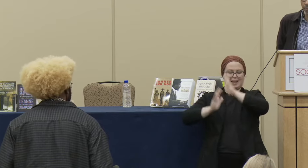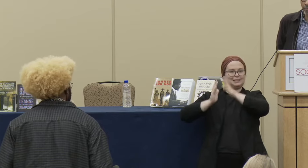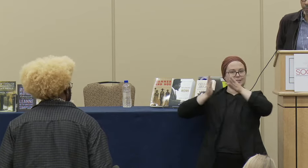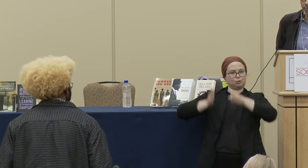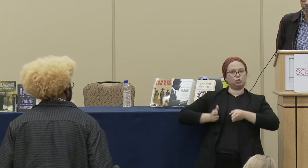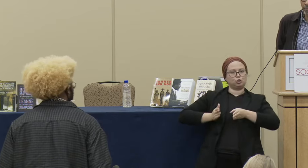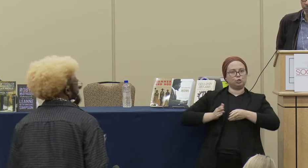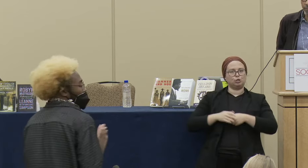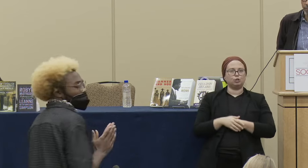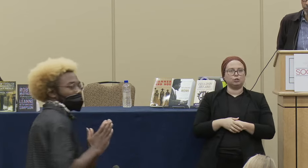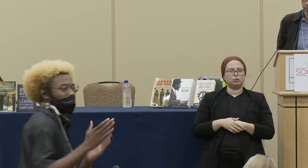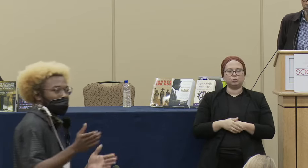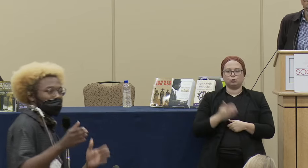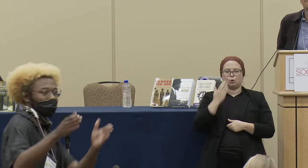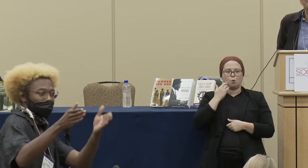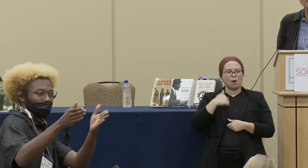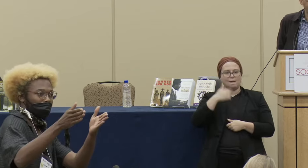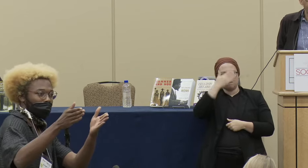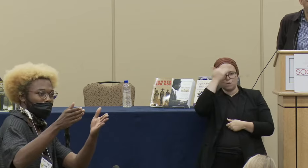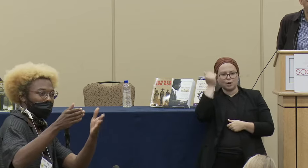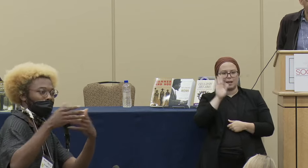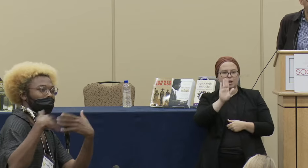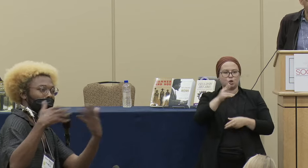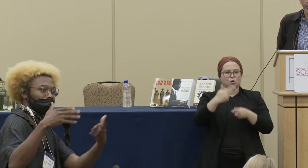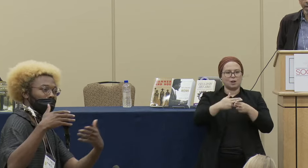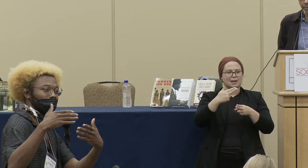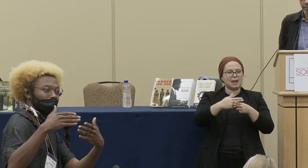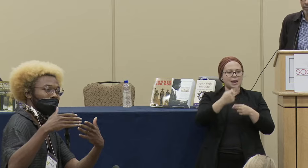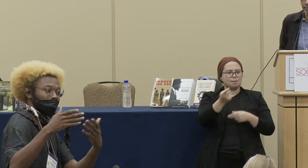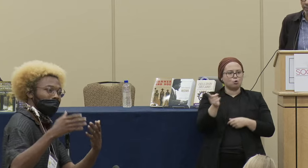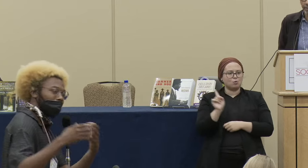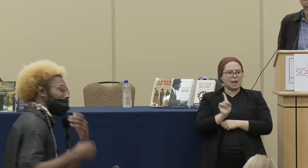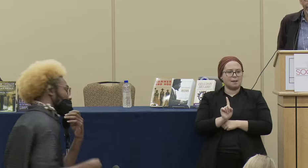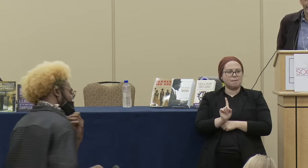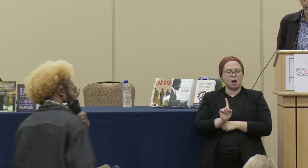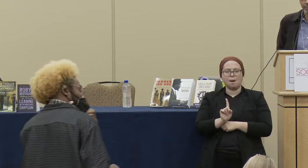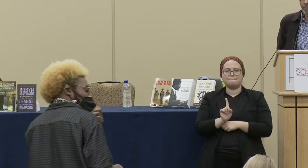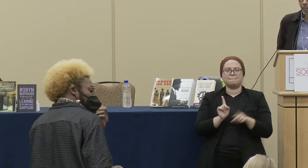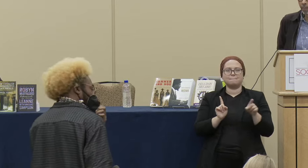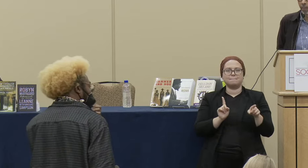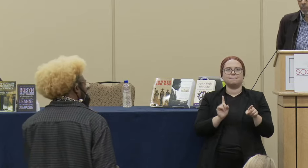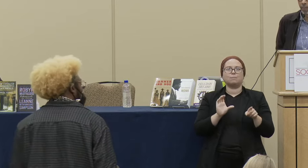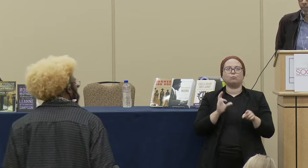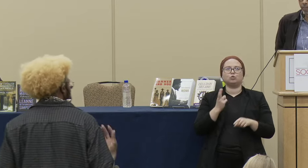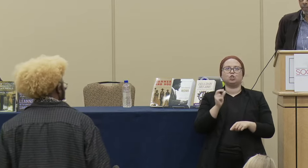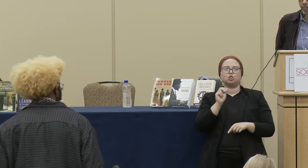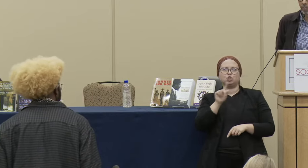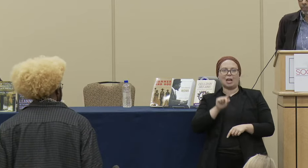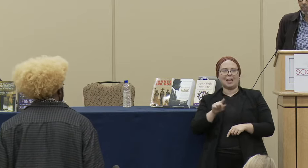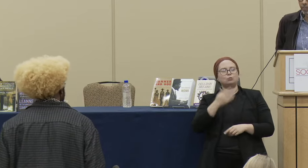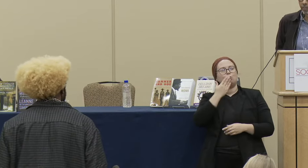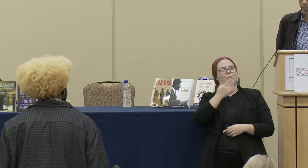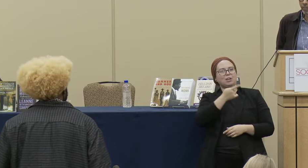continuously calling in our Black radical ancestors . Because, you know, I forget your name --